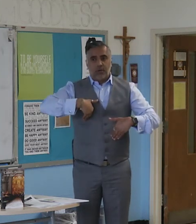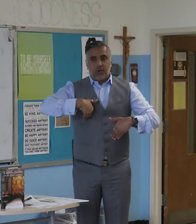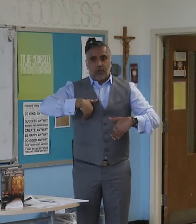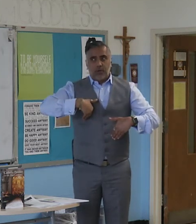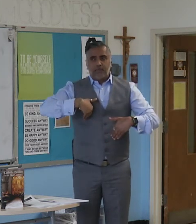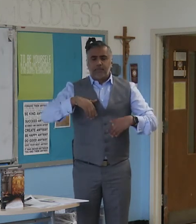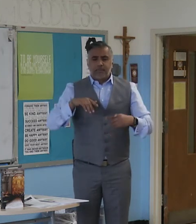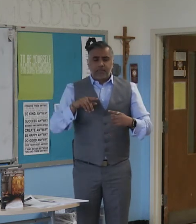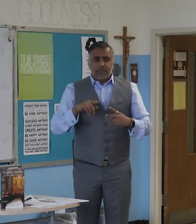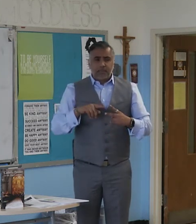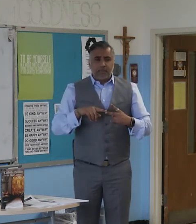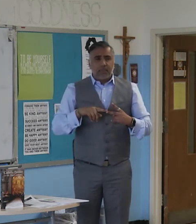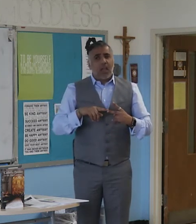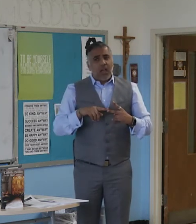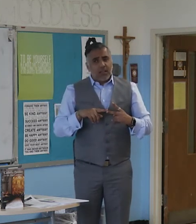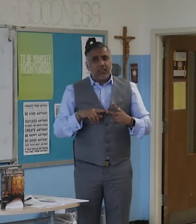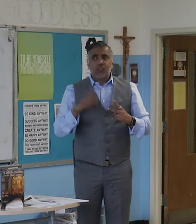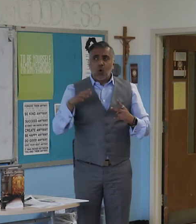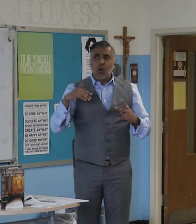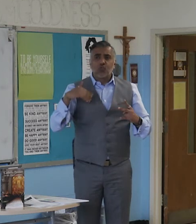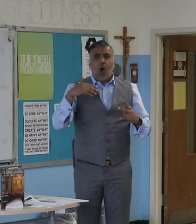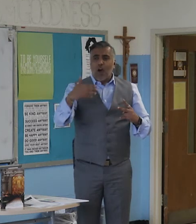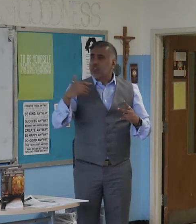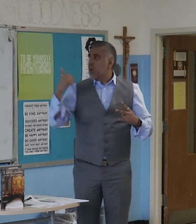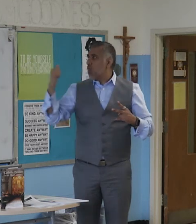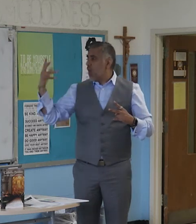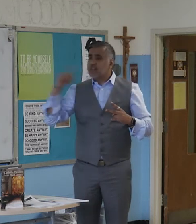in that our kind of getting so often age-related or